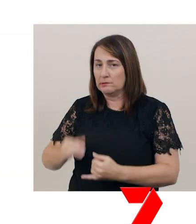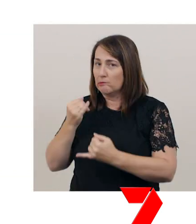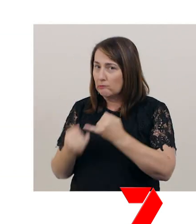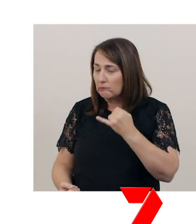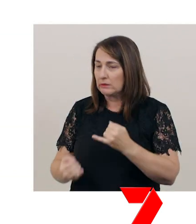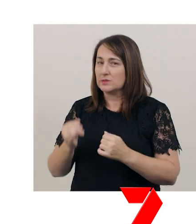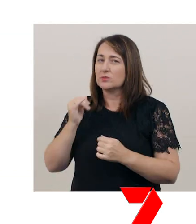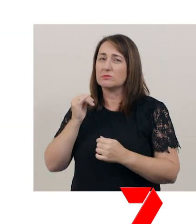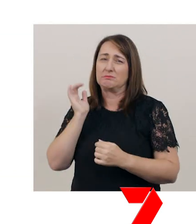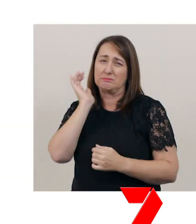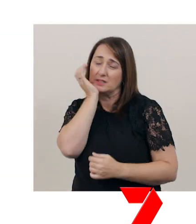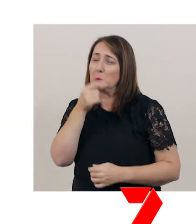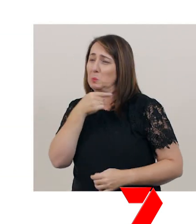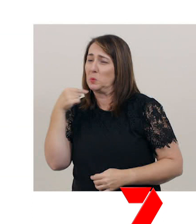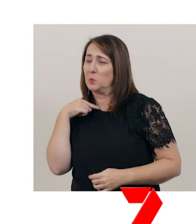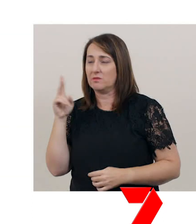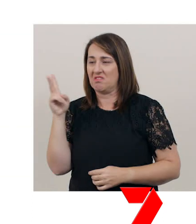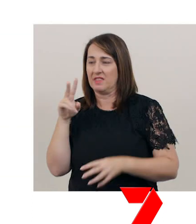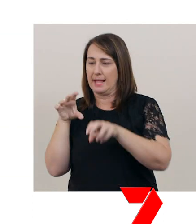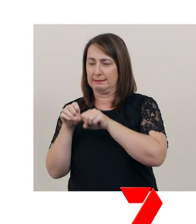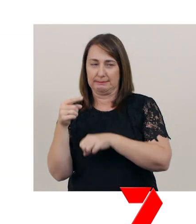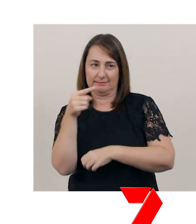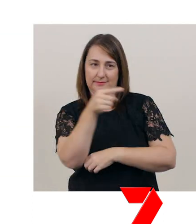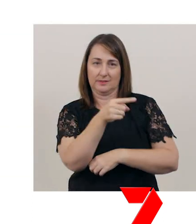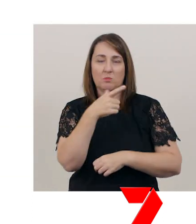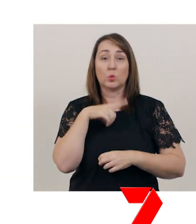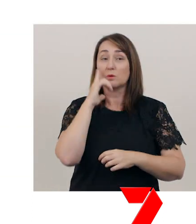because they thought her more beautiful and more clever than themselves.